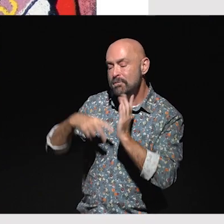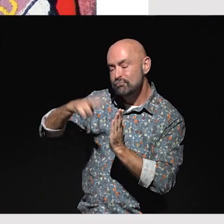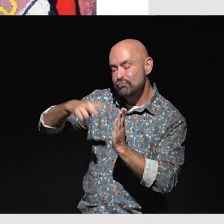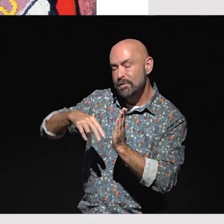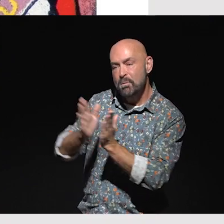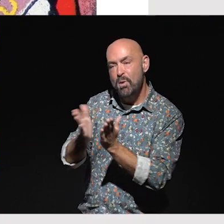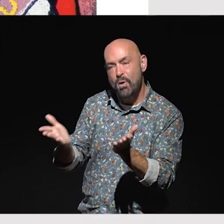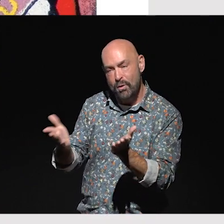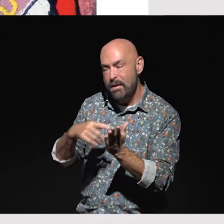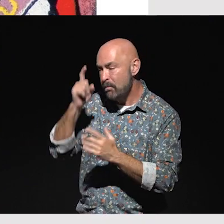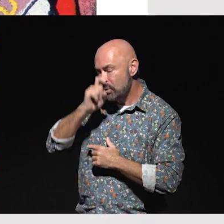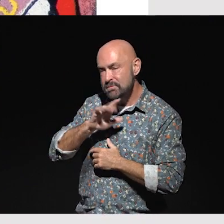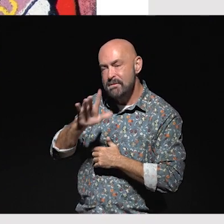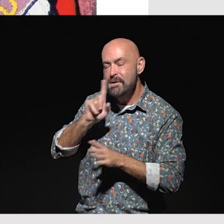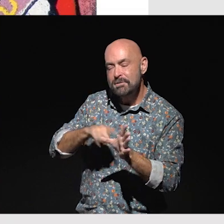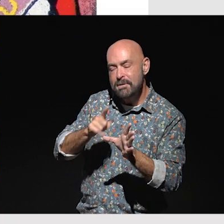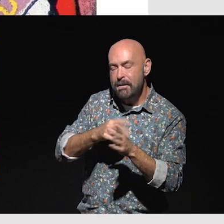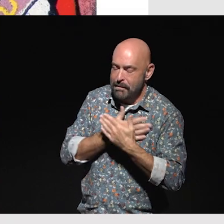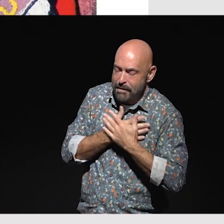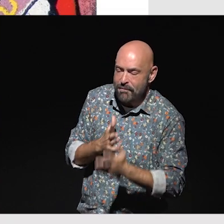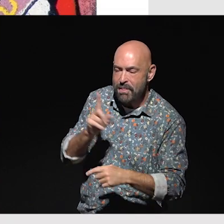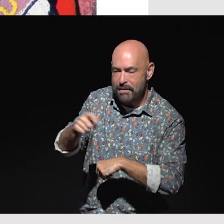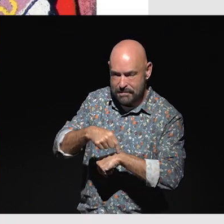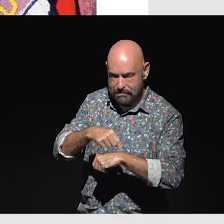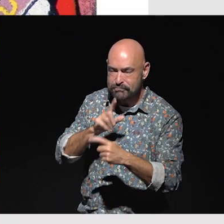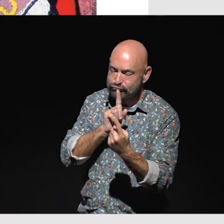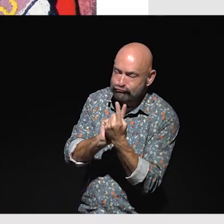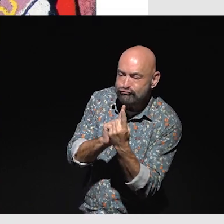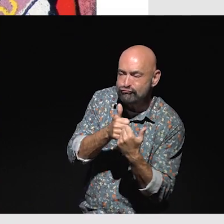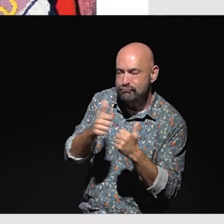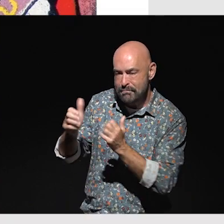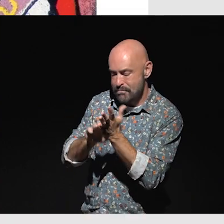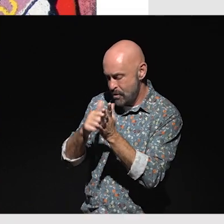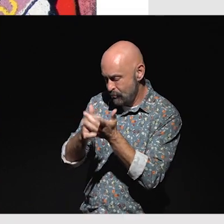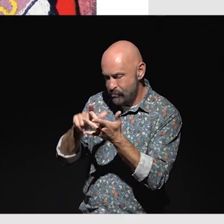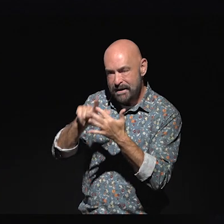a portrait of his young lover at the time, Marie-Therese Walter,